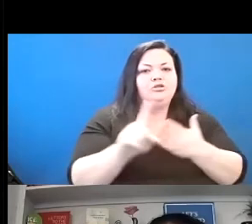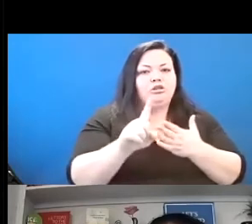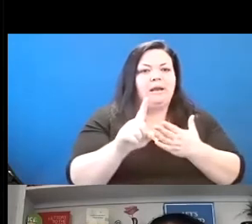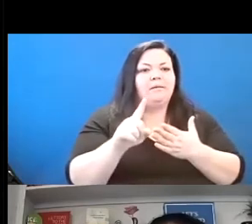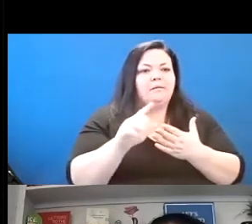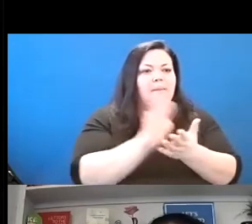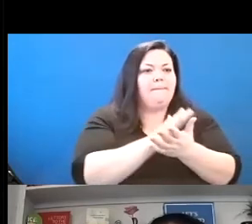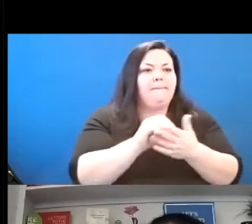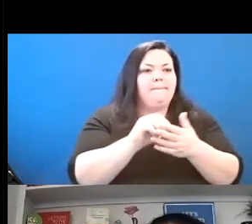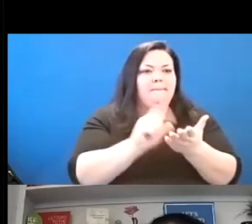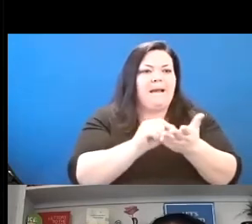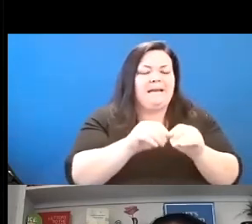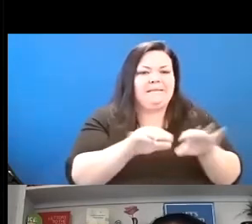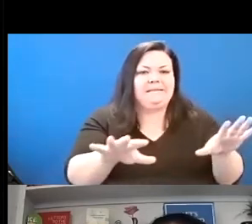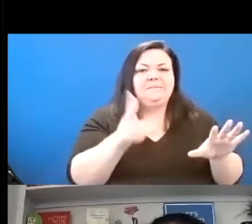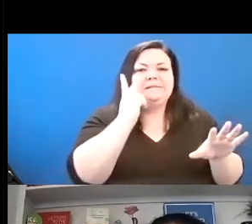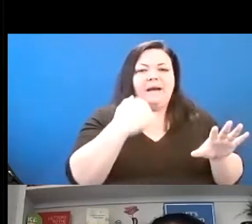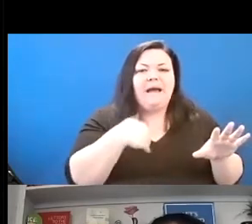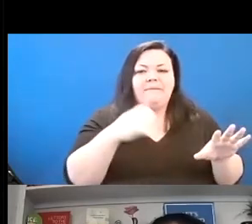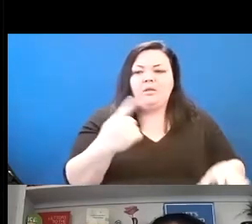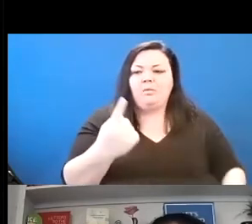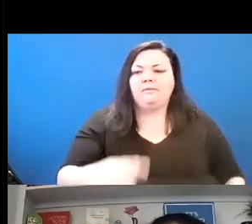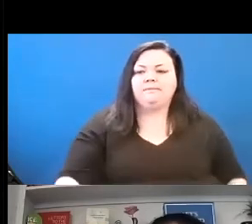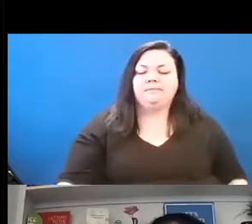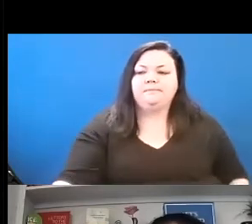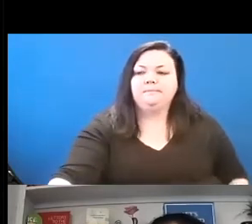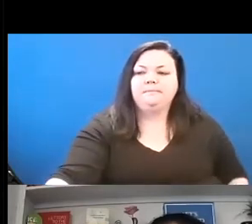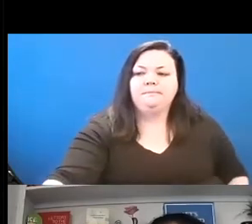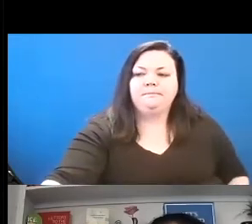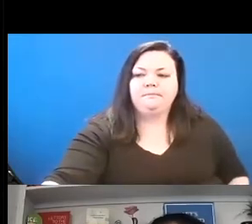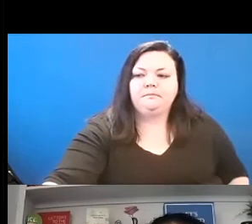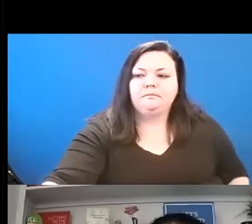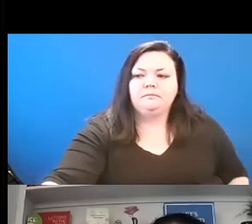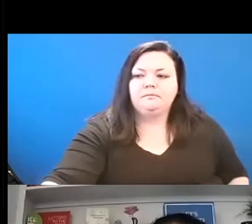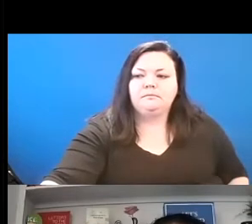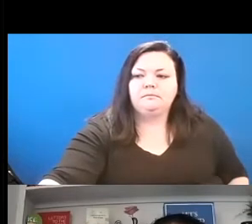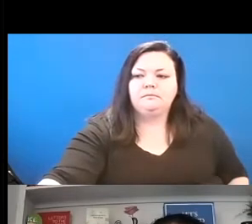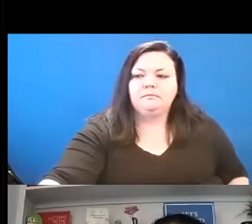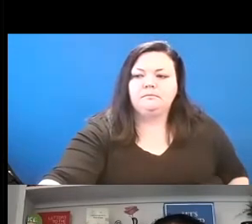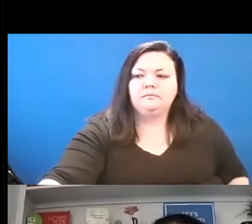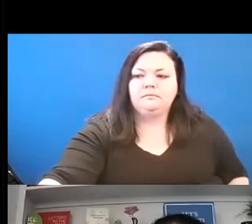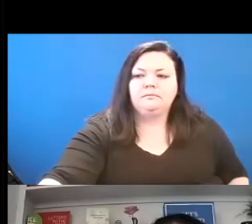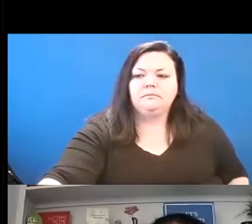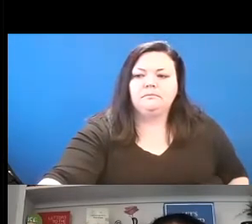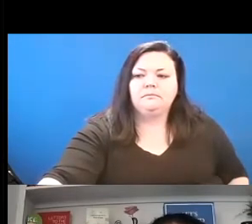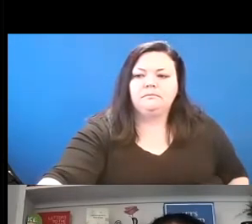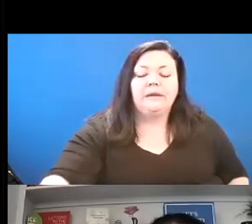and see if i have one because i hadn't um i hadn't anticipated that question so let me see if i have